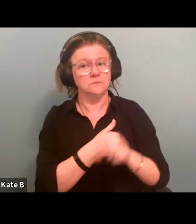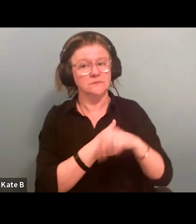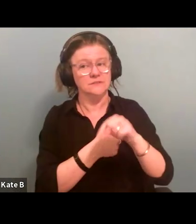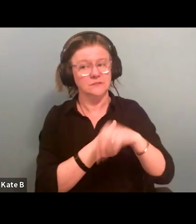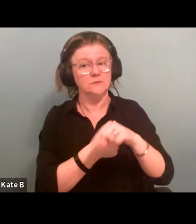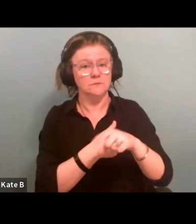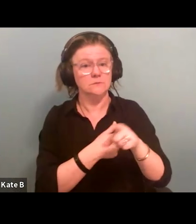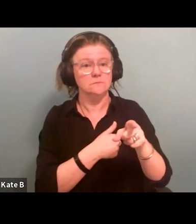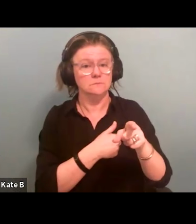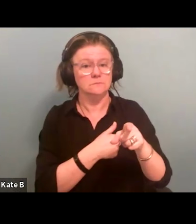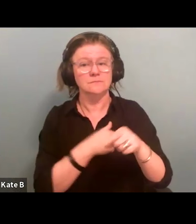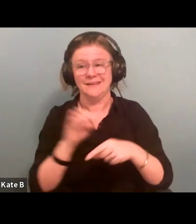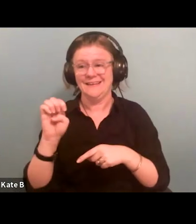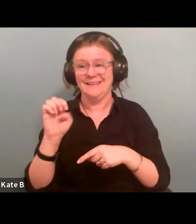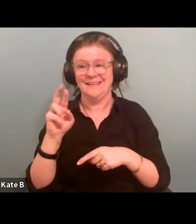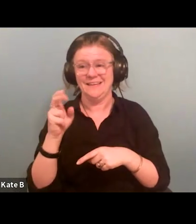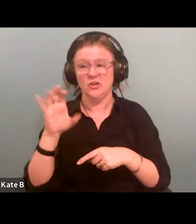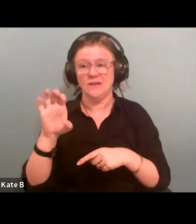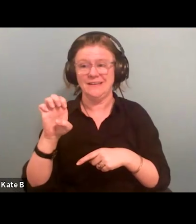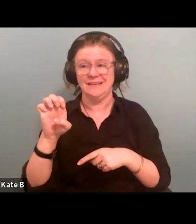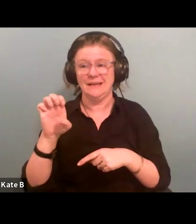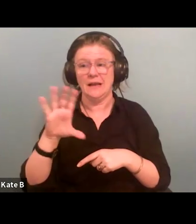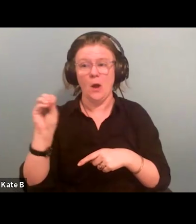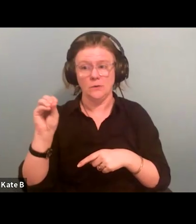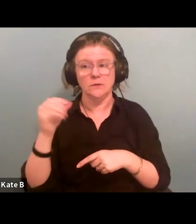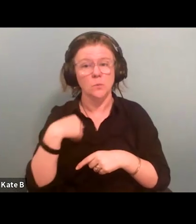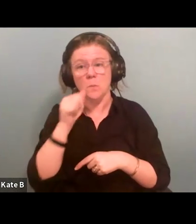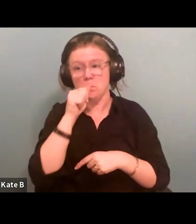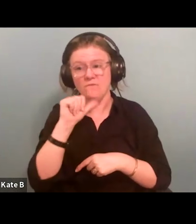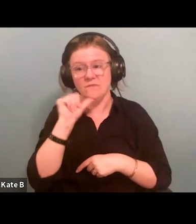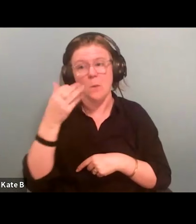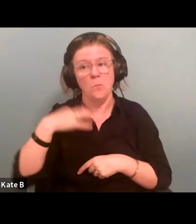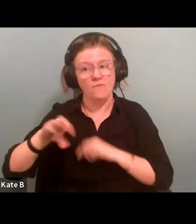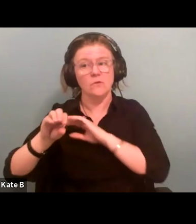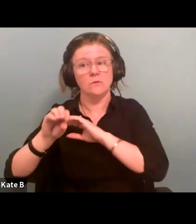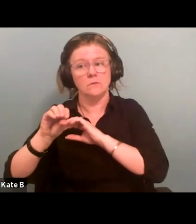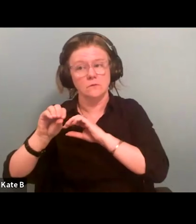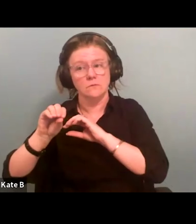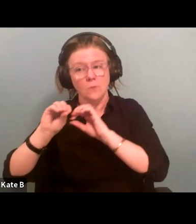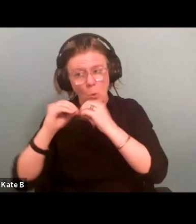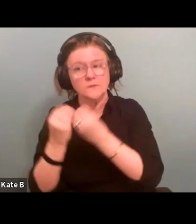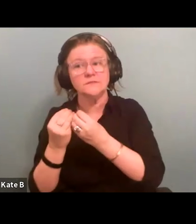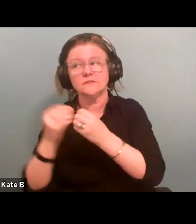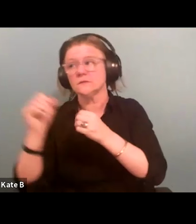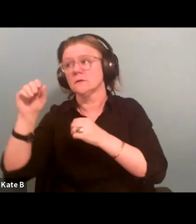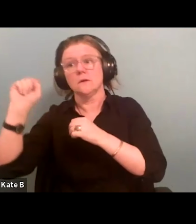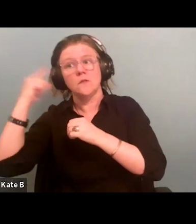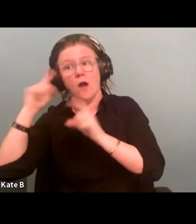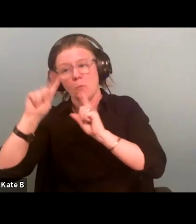Committee in Erie County, are a private nonprofit. And we're designated to be the Area Agency on Aging back in the 1970s